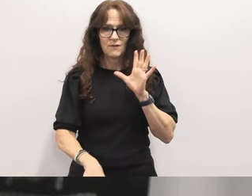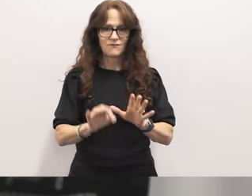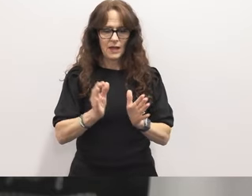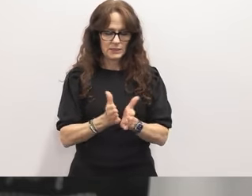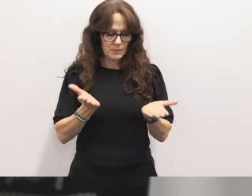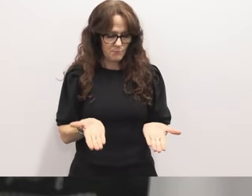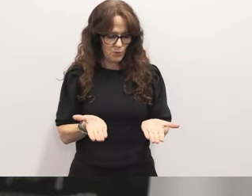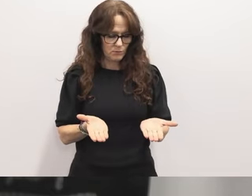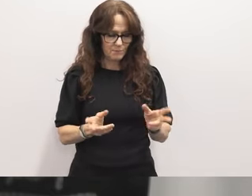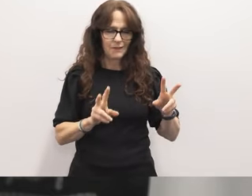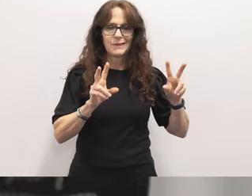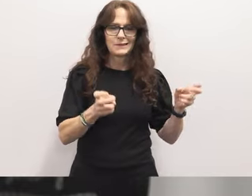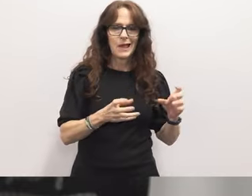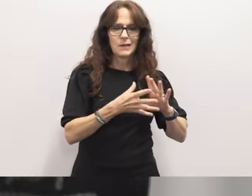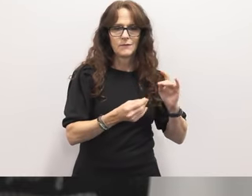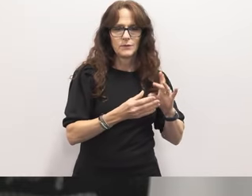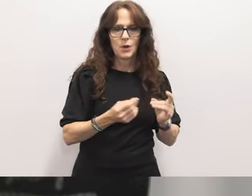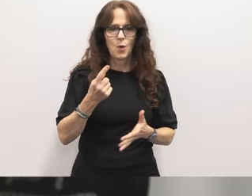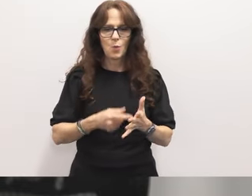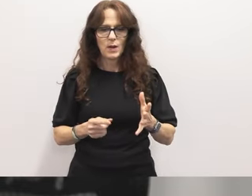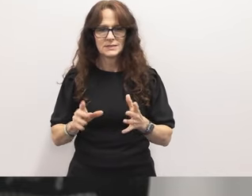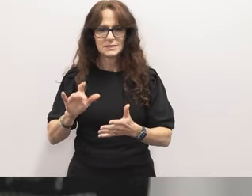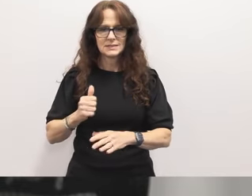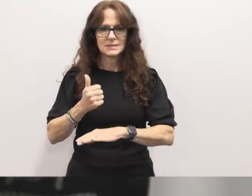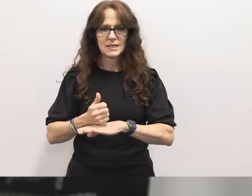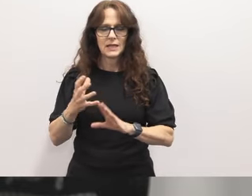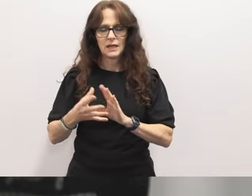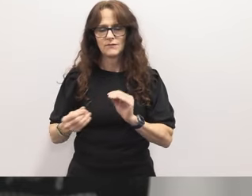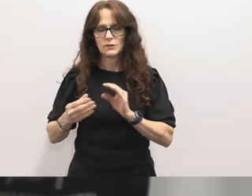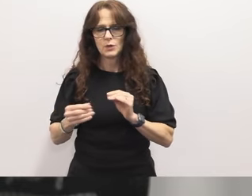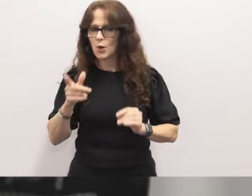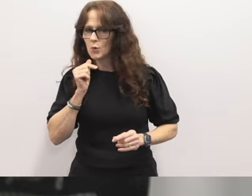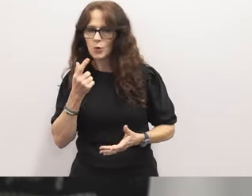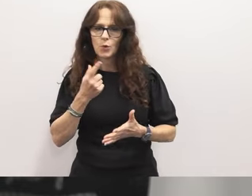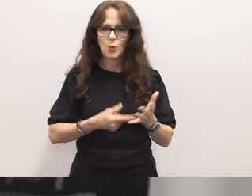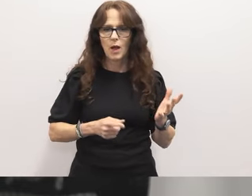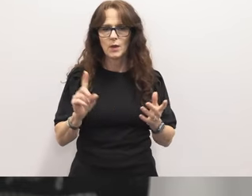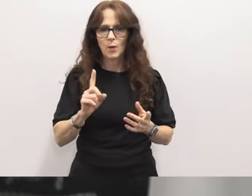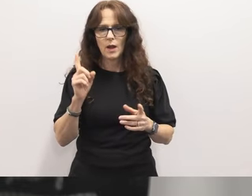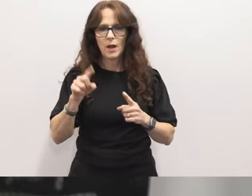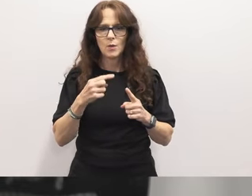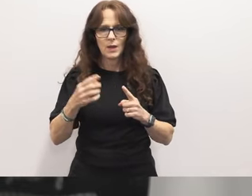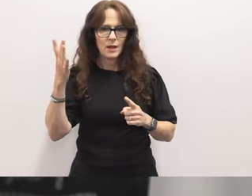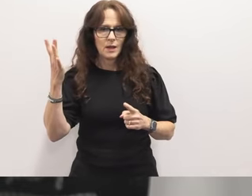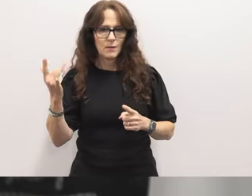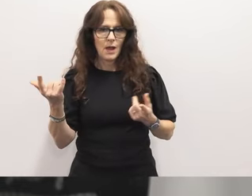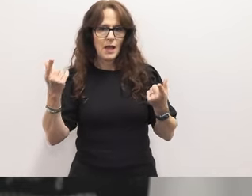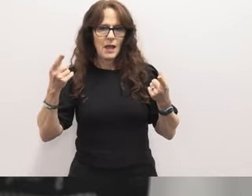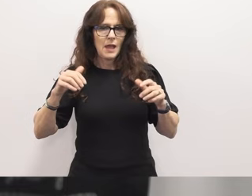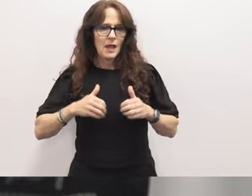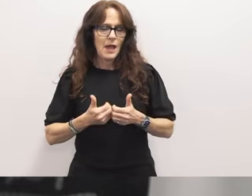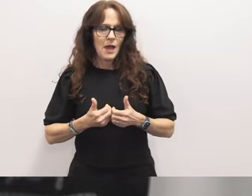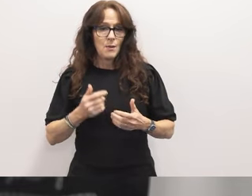What is the title of the story? What is the setting of the story? Who, what, where, when, how. So when I noticed that,